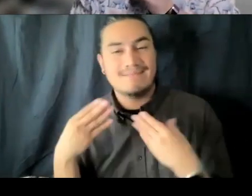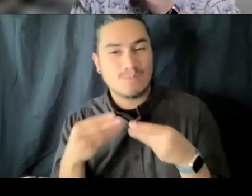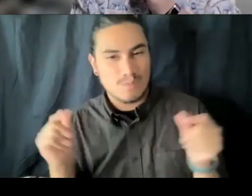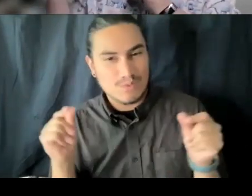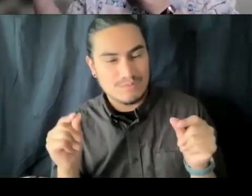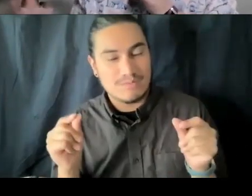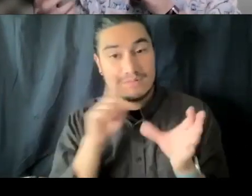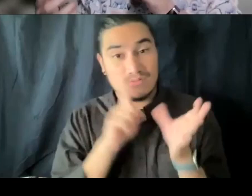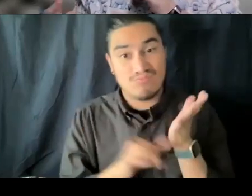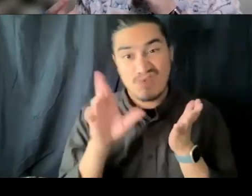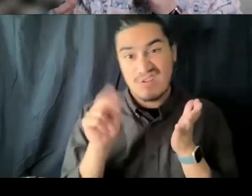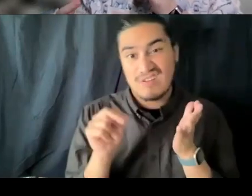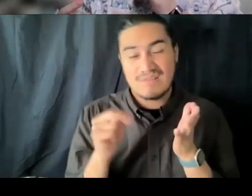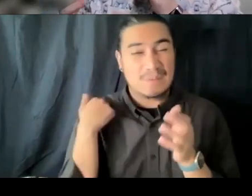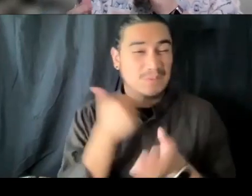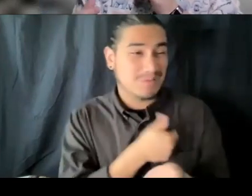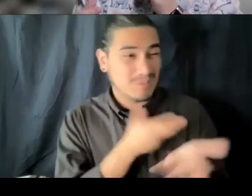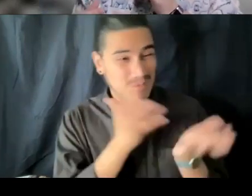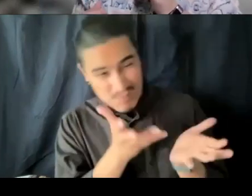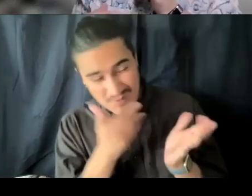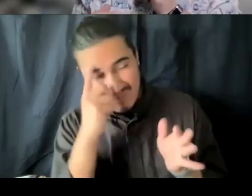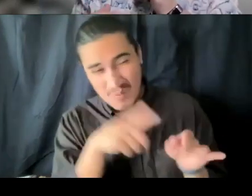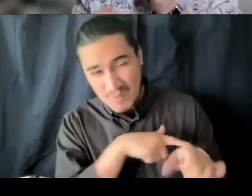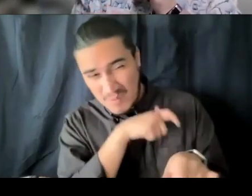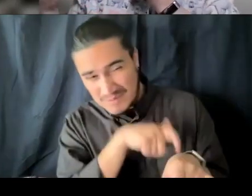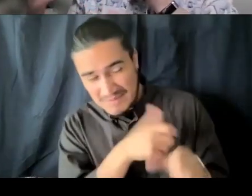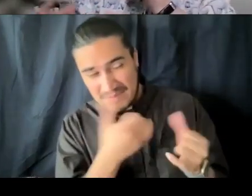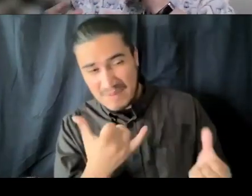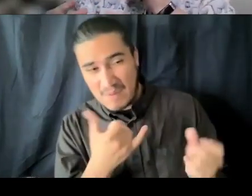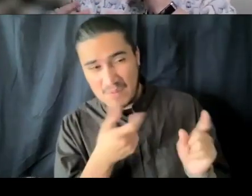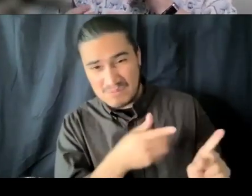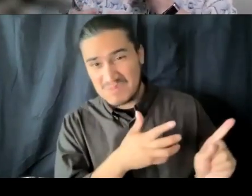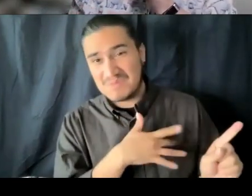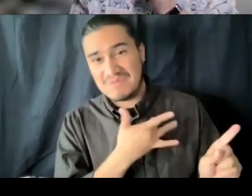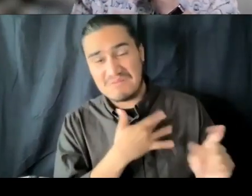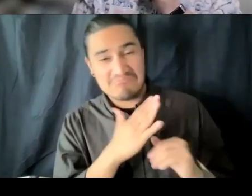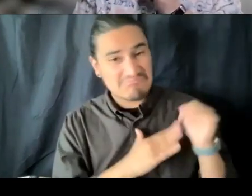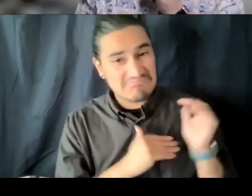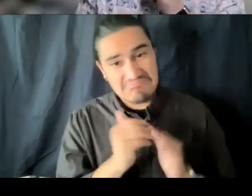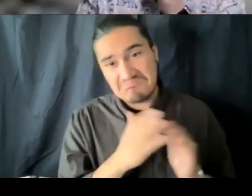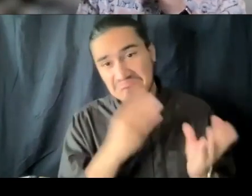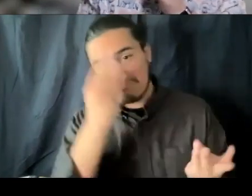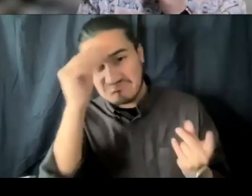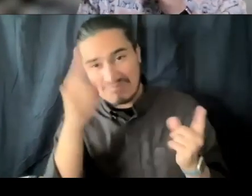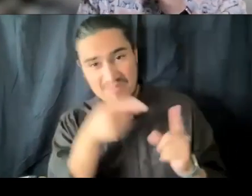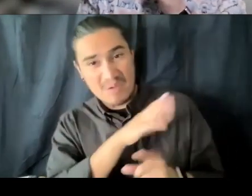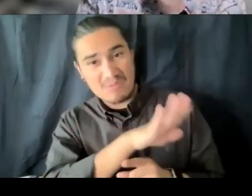You know, we've been talking about this for a while now. Do you feel comfortable thinking about what your next steps might be?